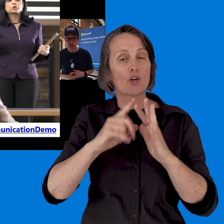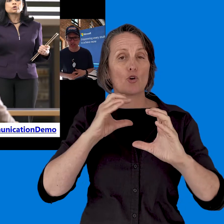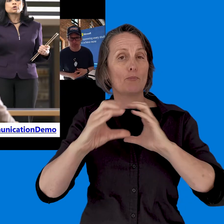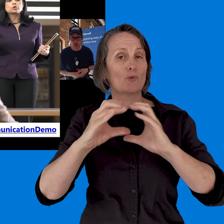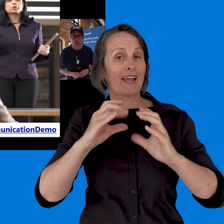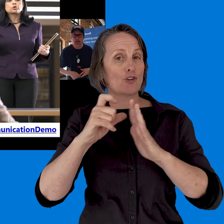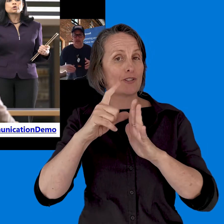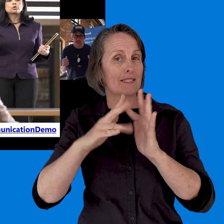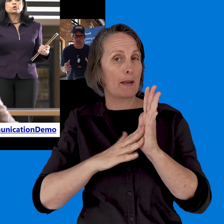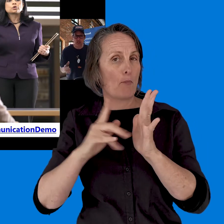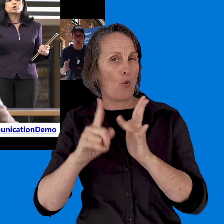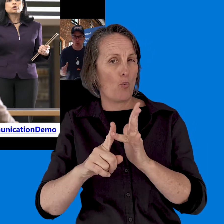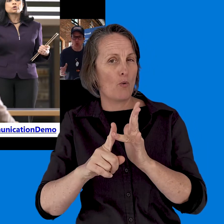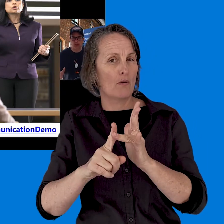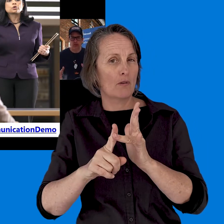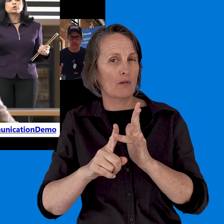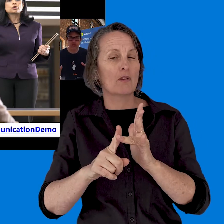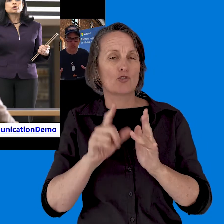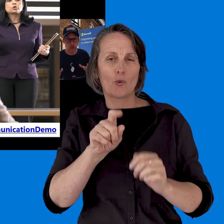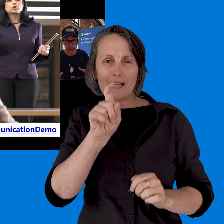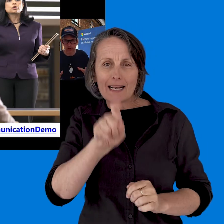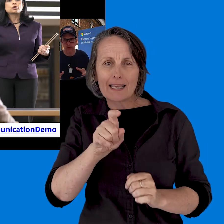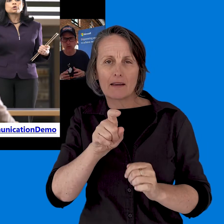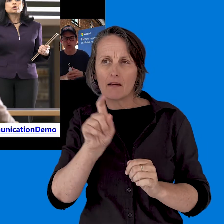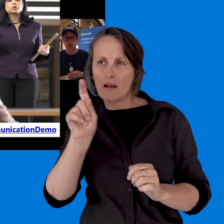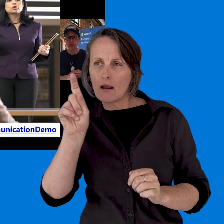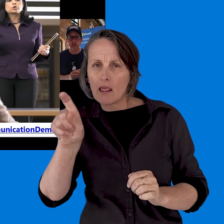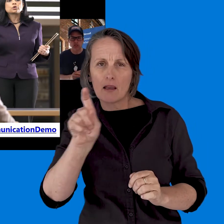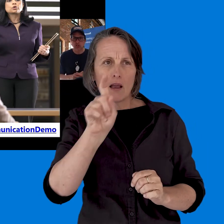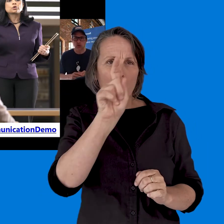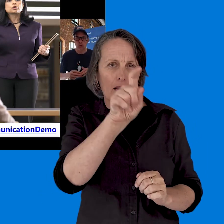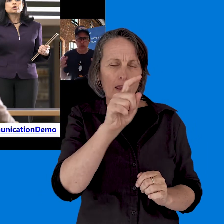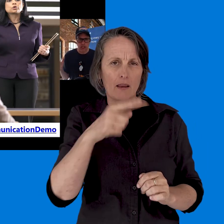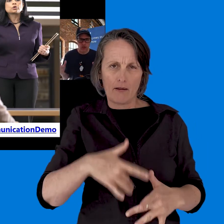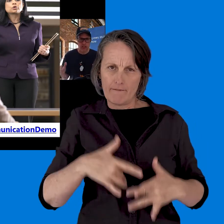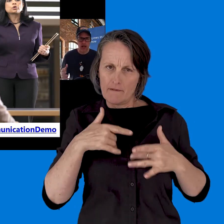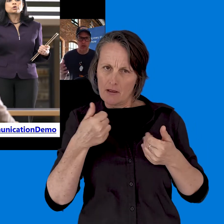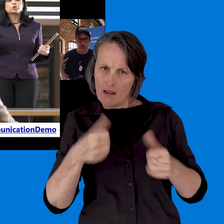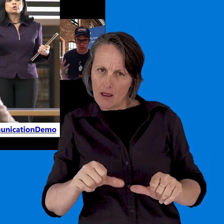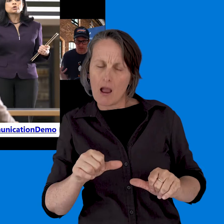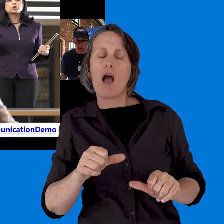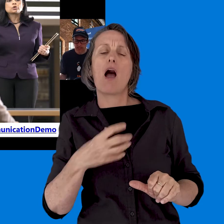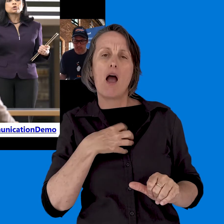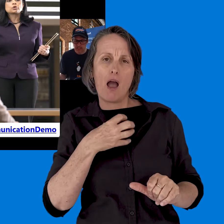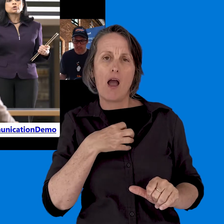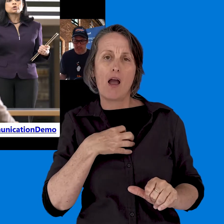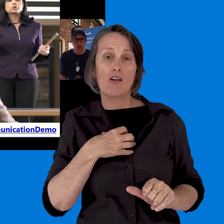This is your walk-through. This is your click-through, which is gonna show you what it looks like with the device in front of you.